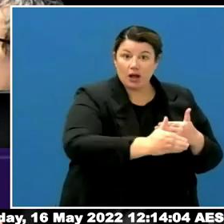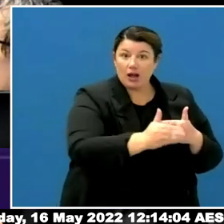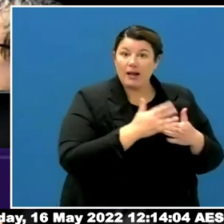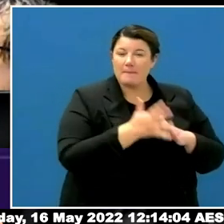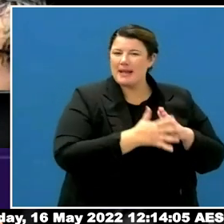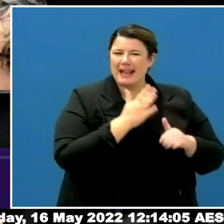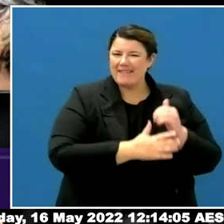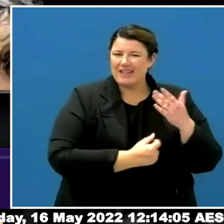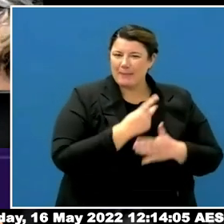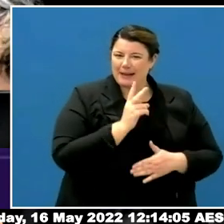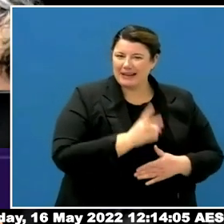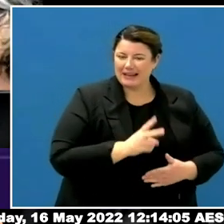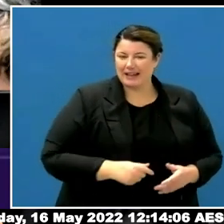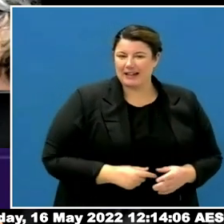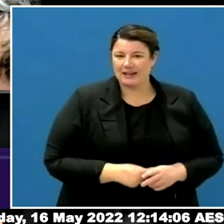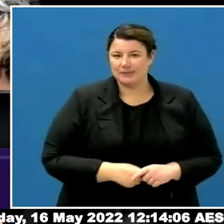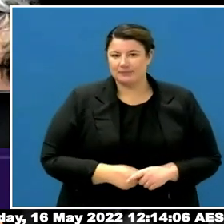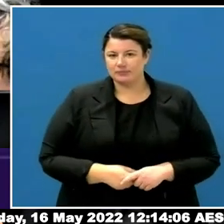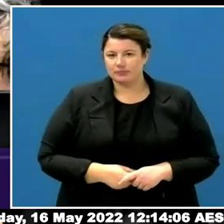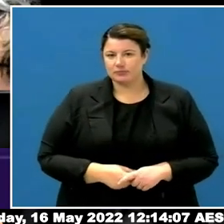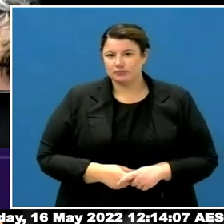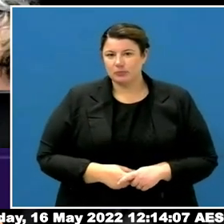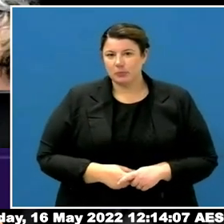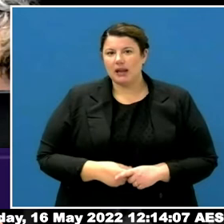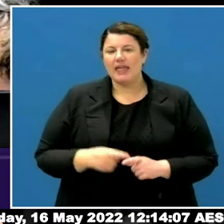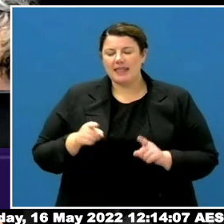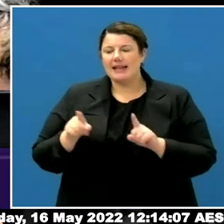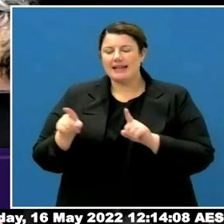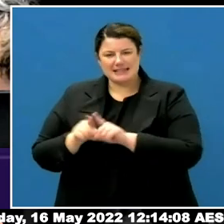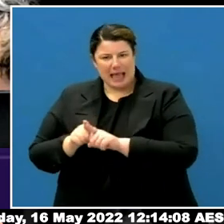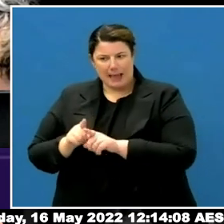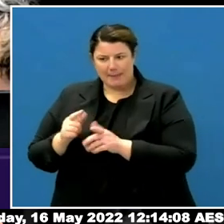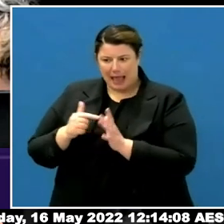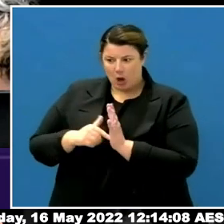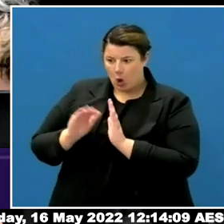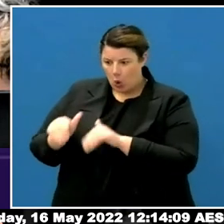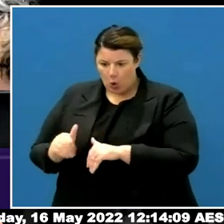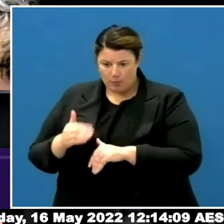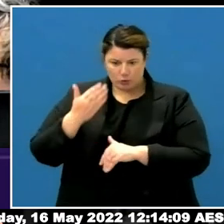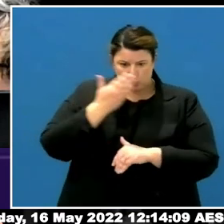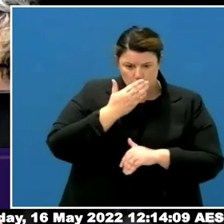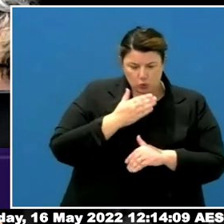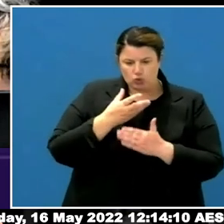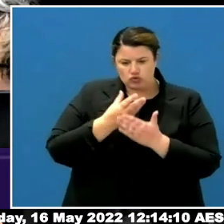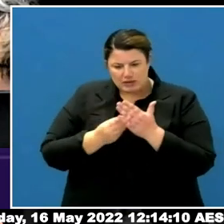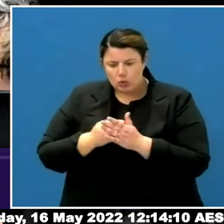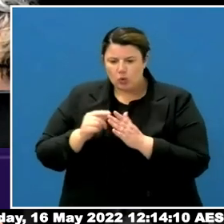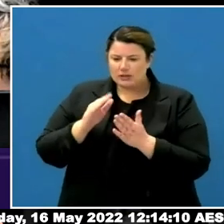And would there be consistency between home and school as well when those sorts of things were happening? SALLY: Yes, most definitely. That just didn't happen.